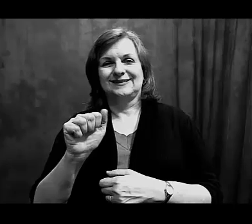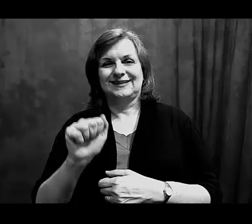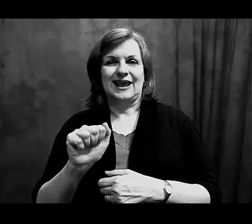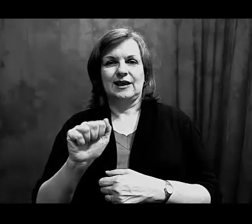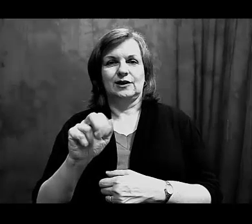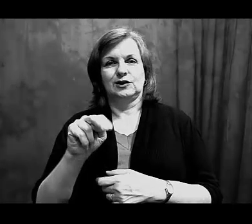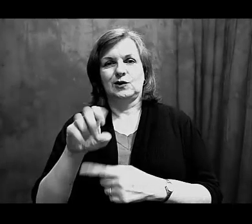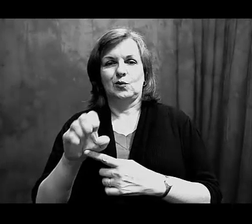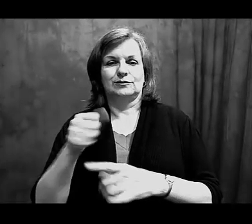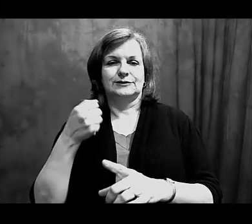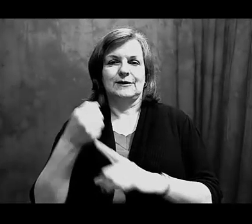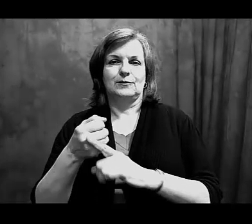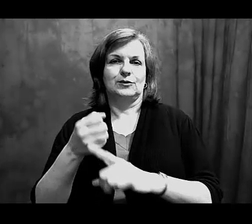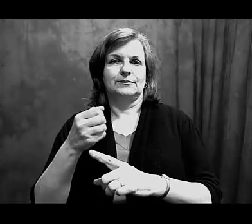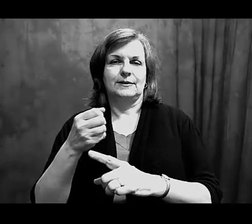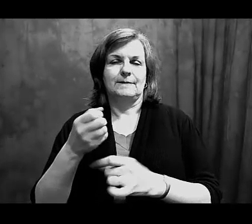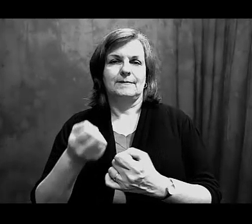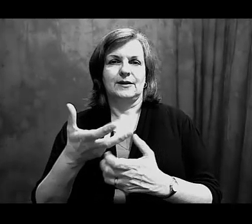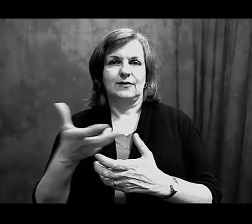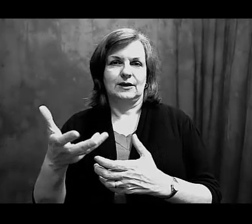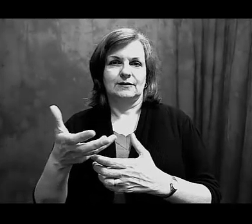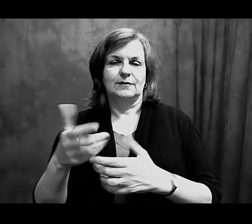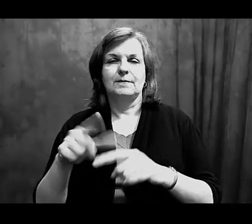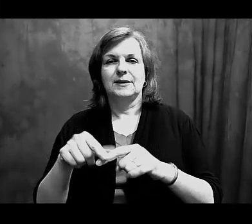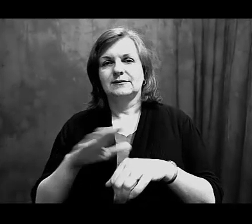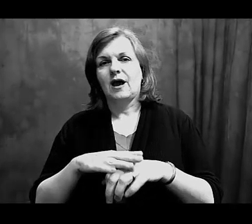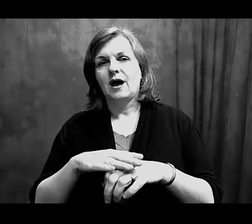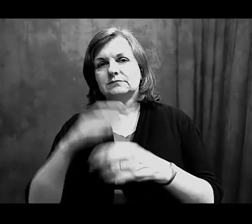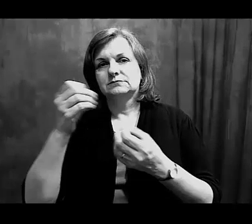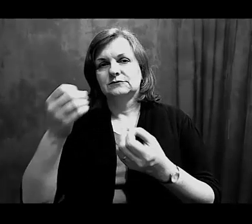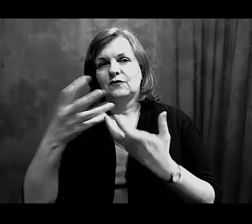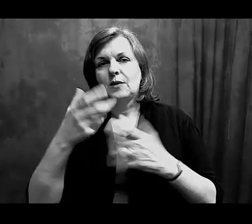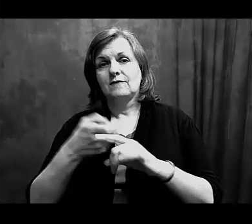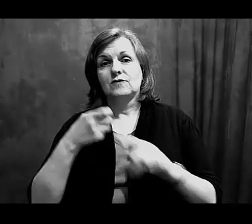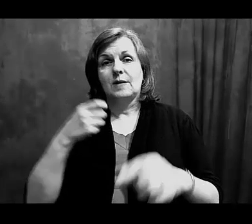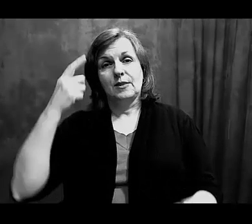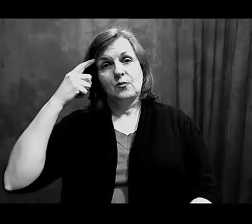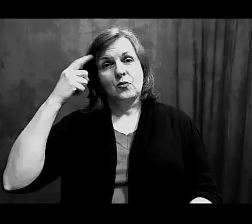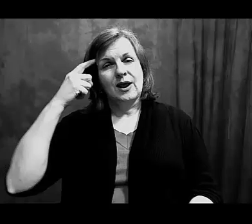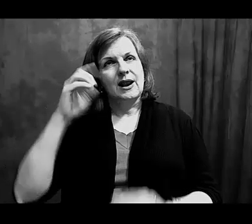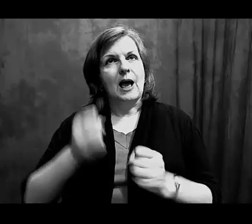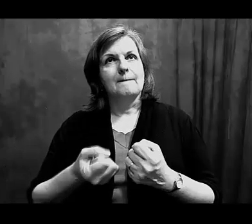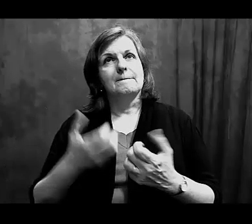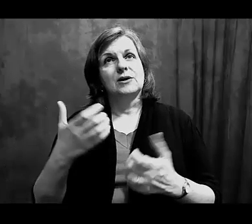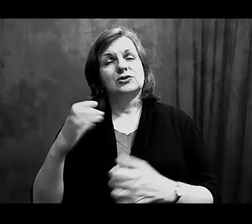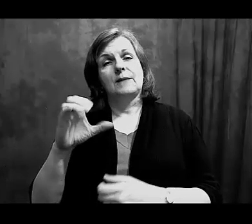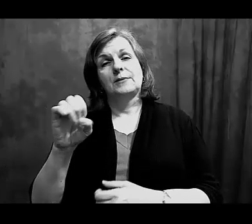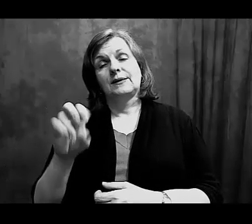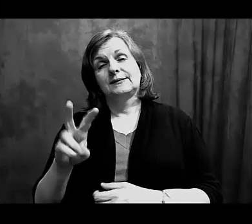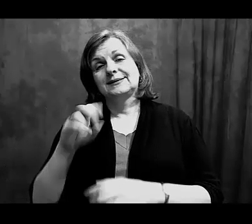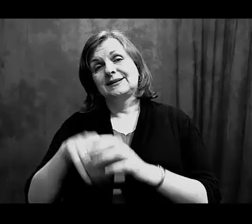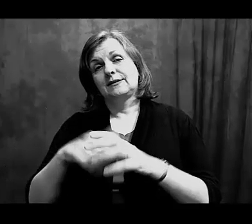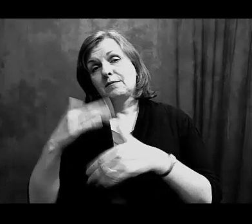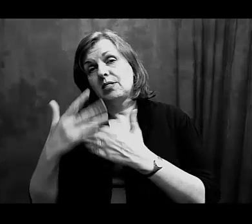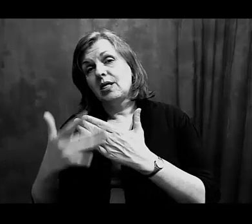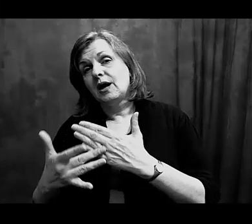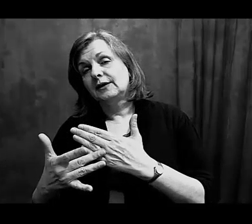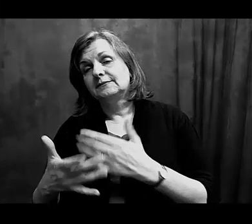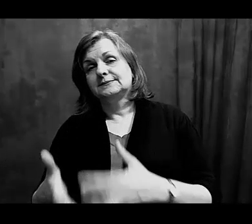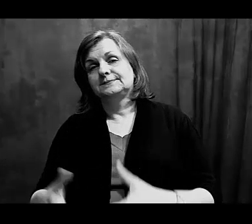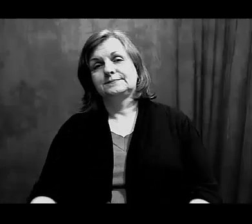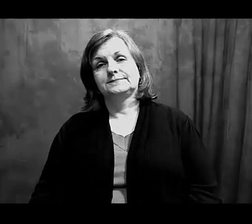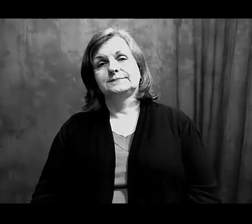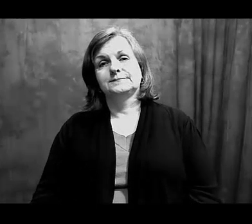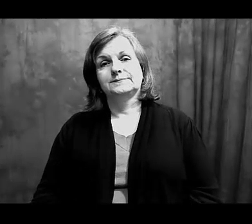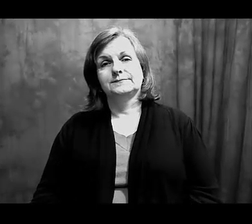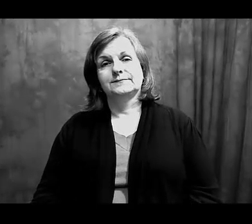the SA or the sinoatrial node actually looks at how we regulate the contraction of